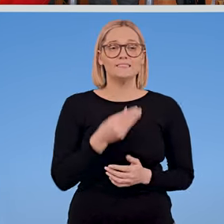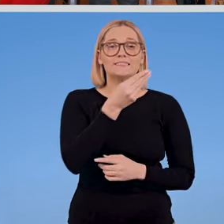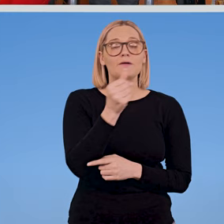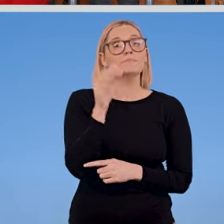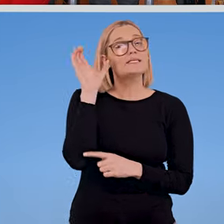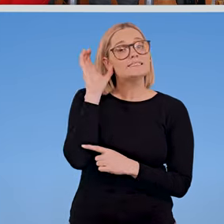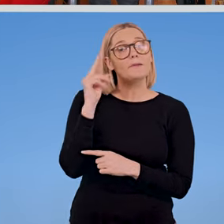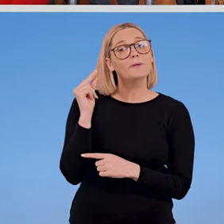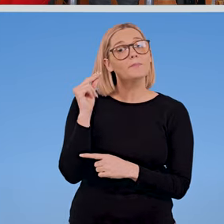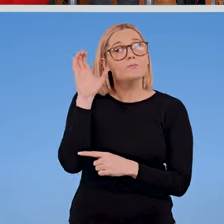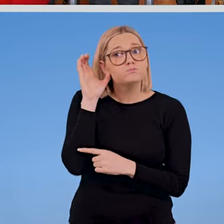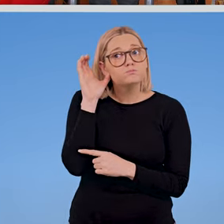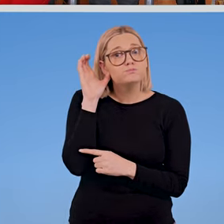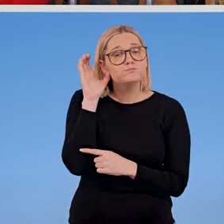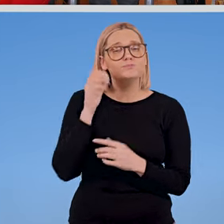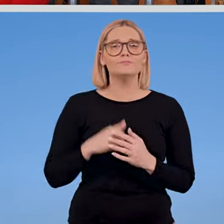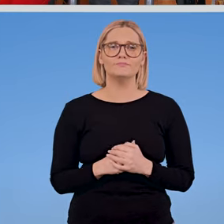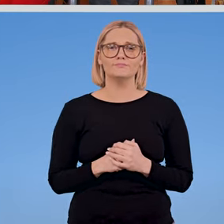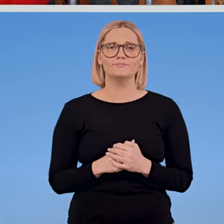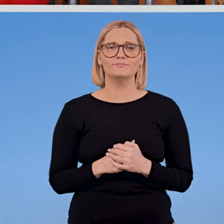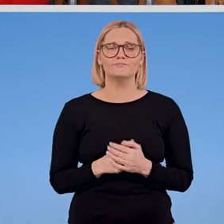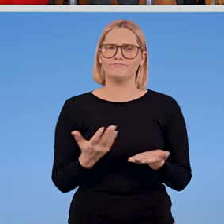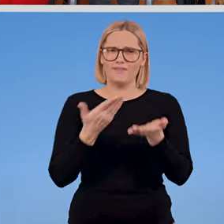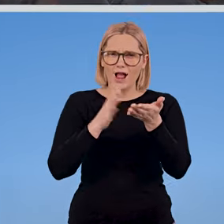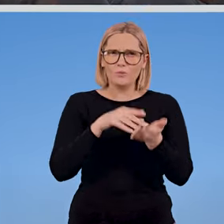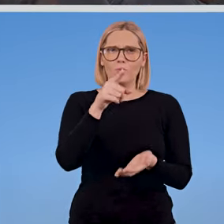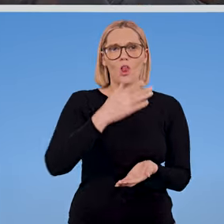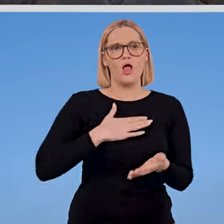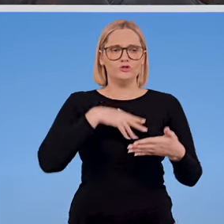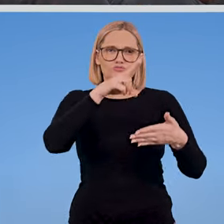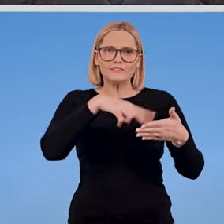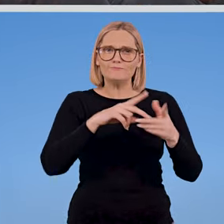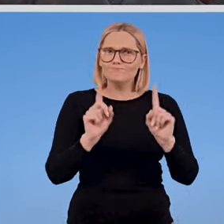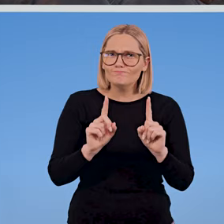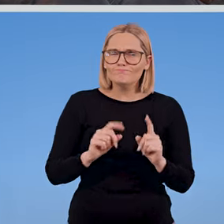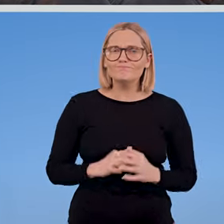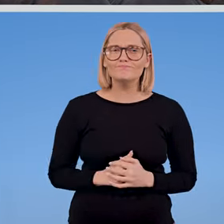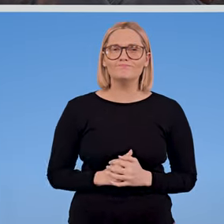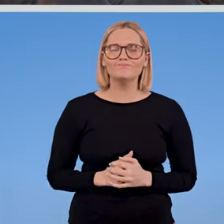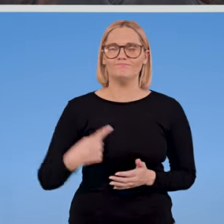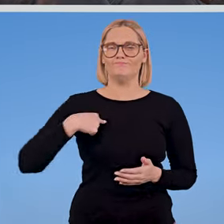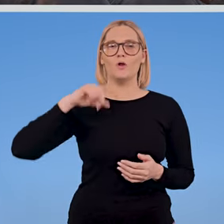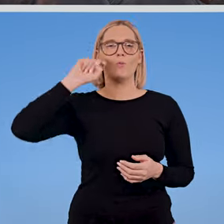by listening to the words. How do you like to read? I'll be looking at the words and pictures today.